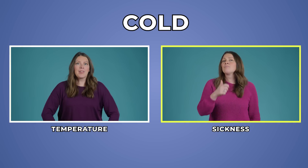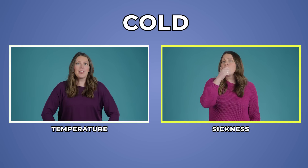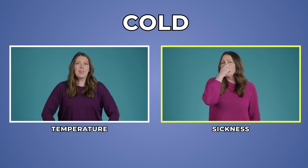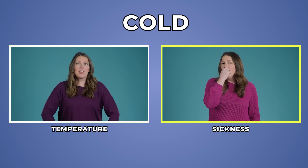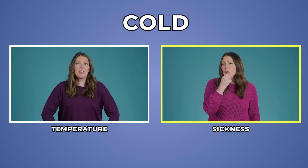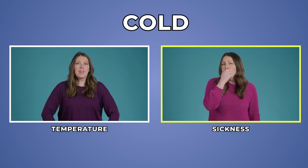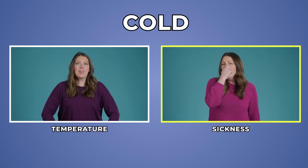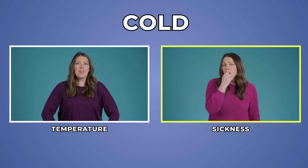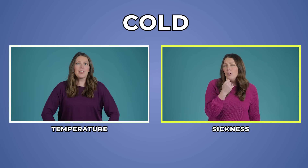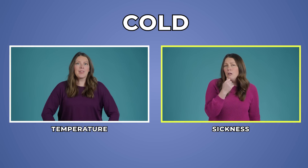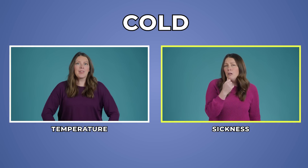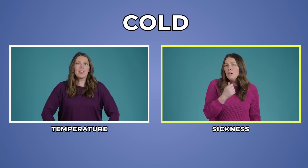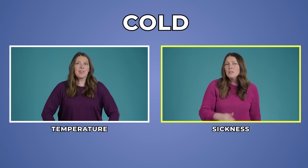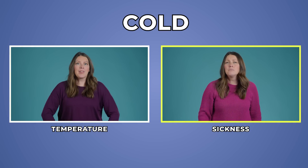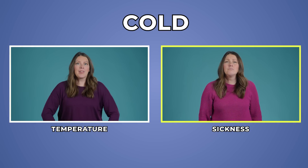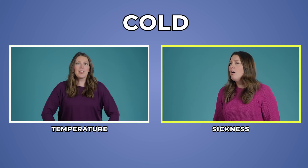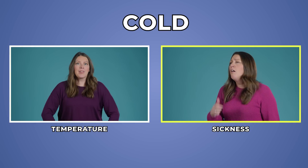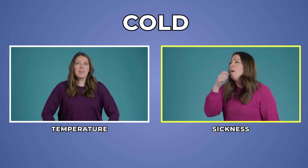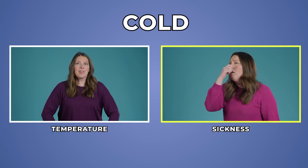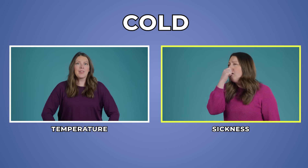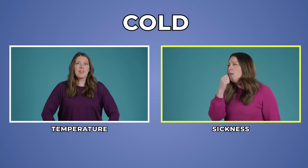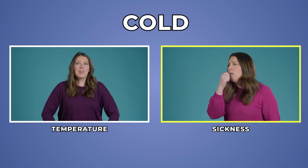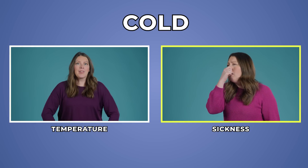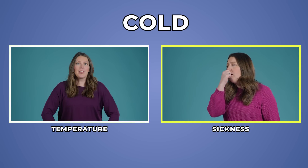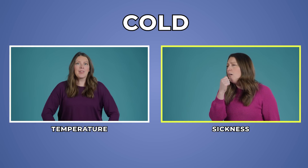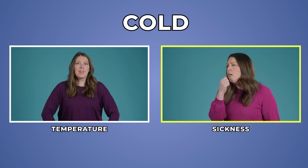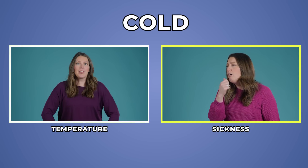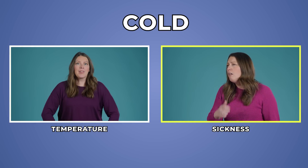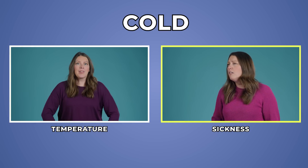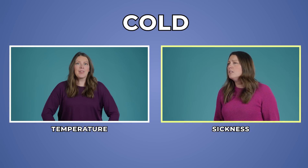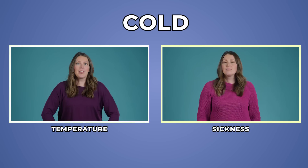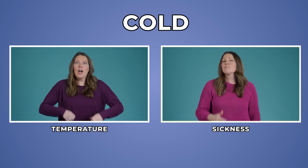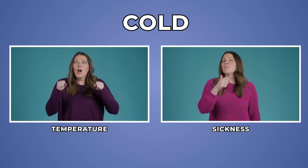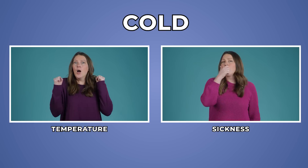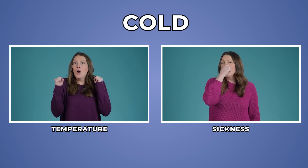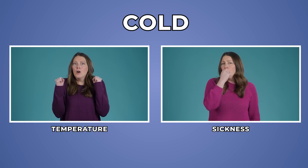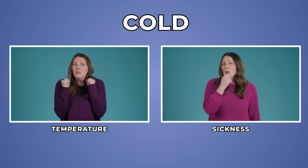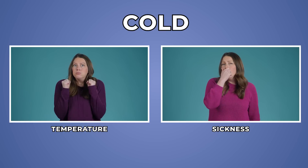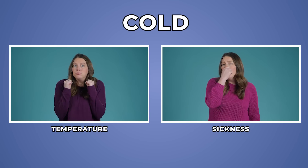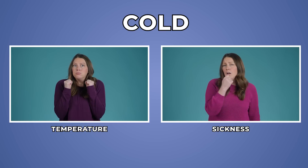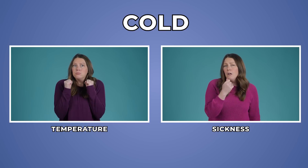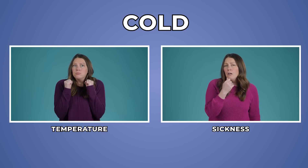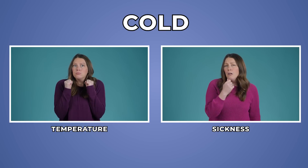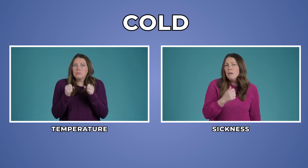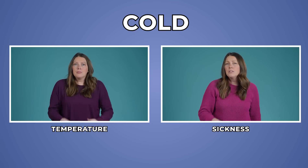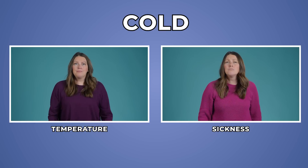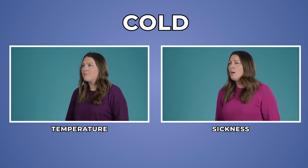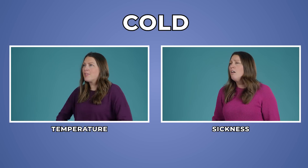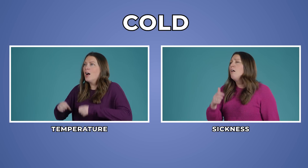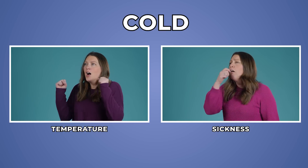A sickness as in. To catch a cold. Cold.